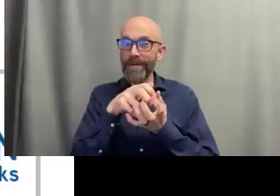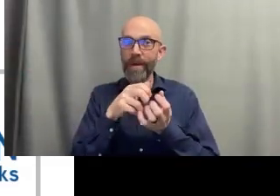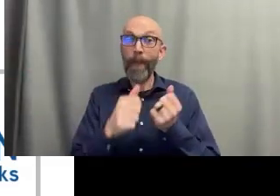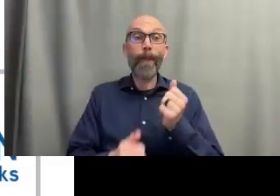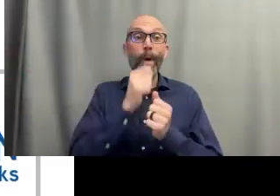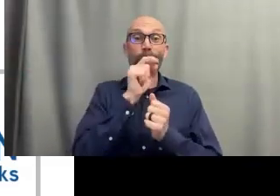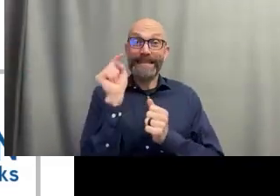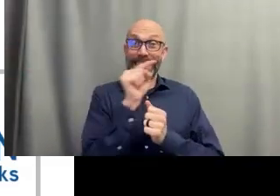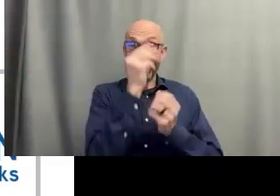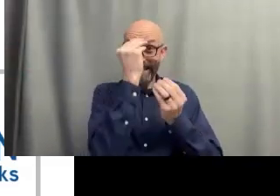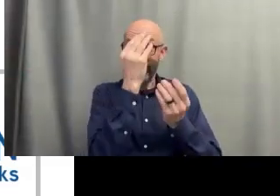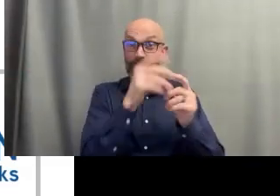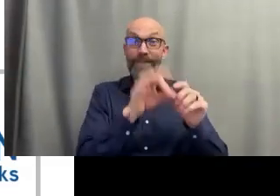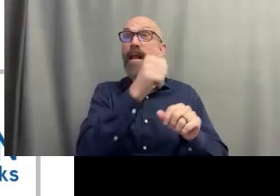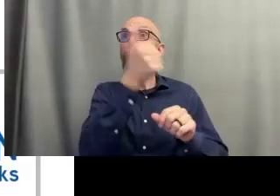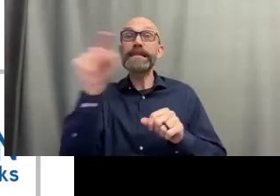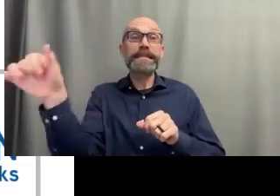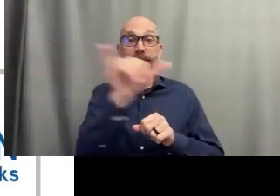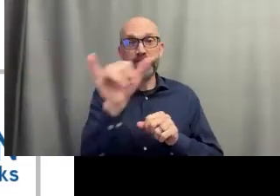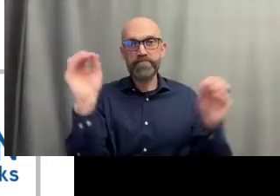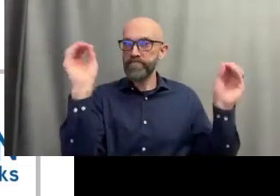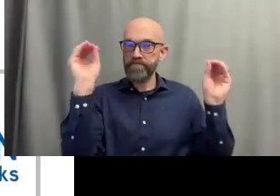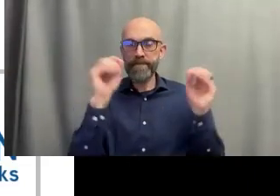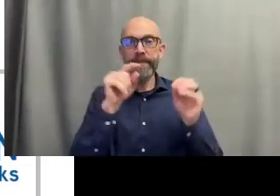because they are local to the SUNY campus.